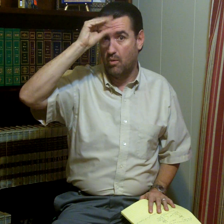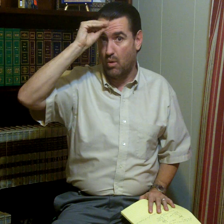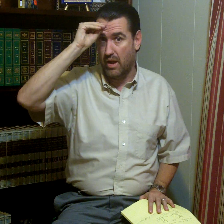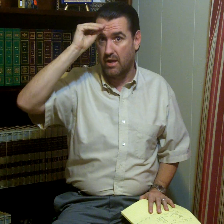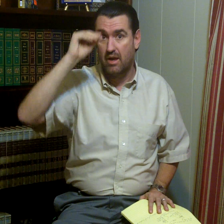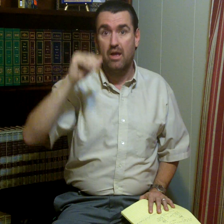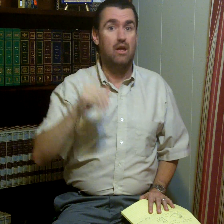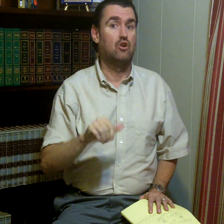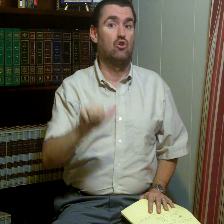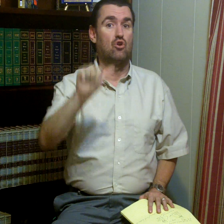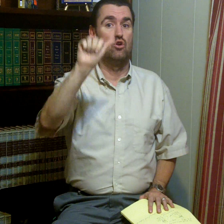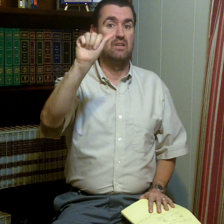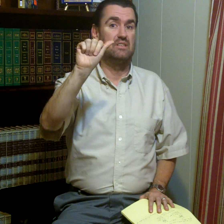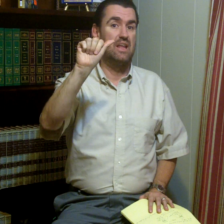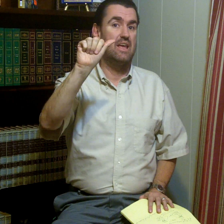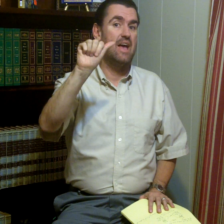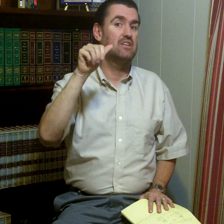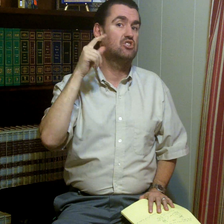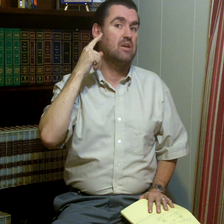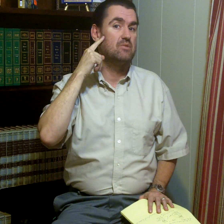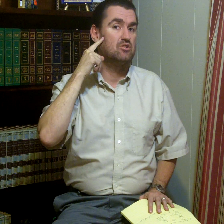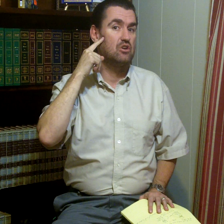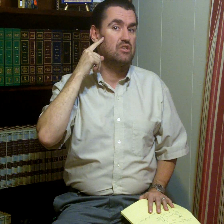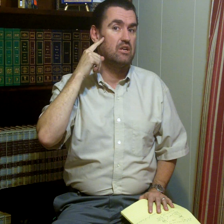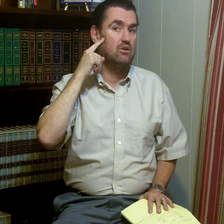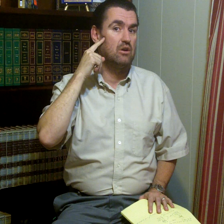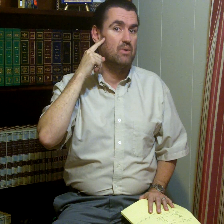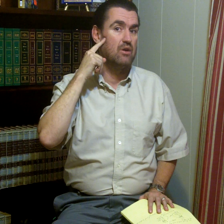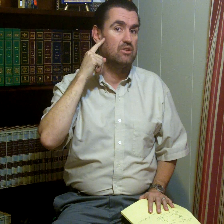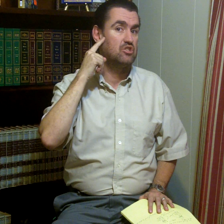boy girl is an A handshake that starts here around the